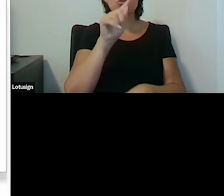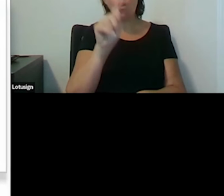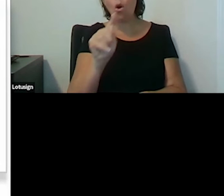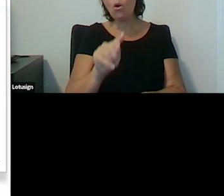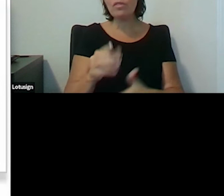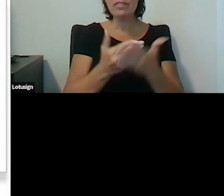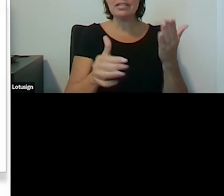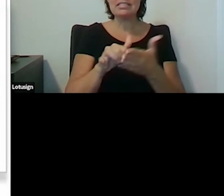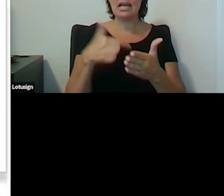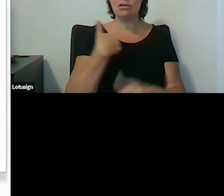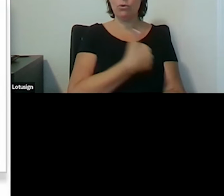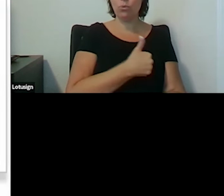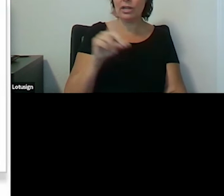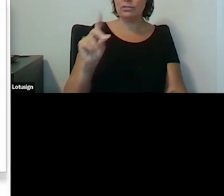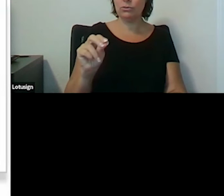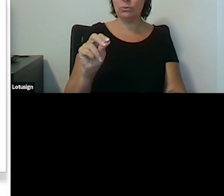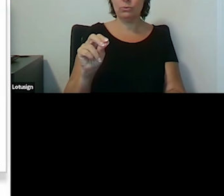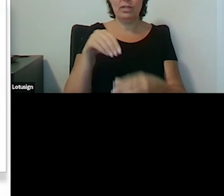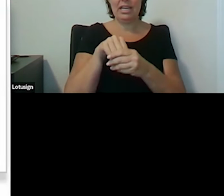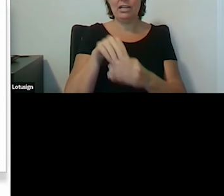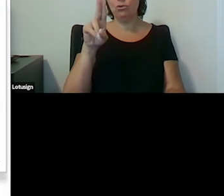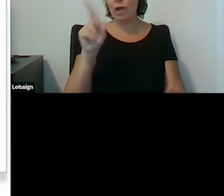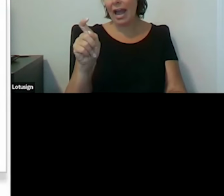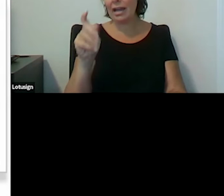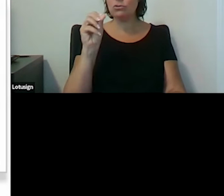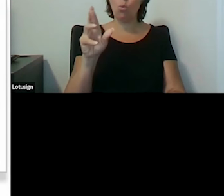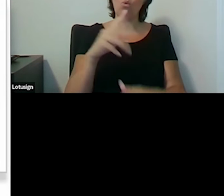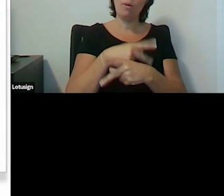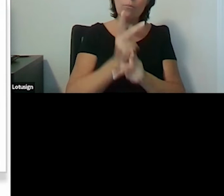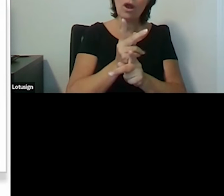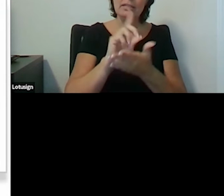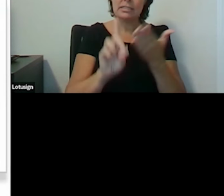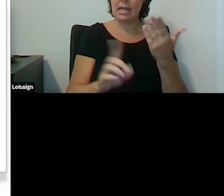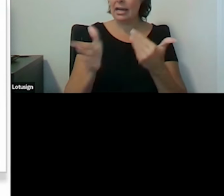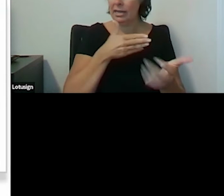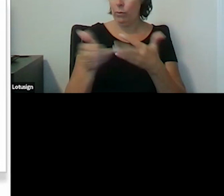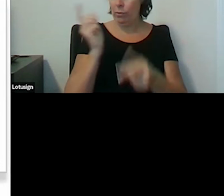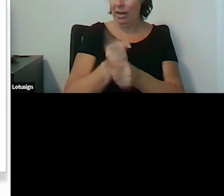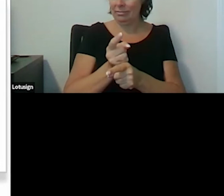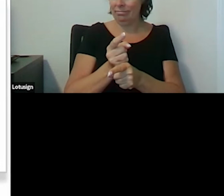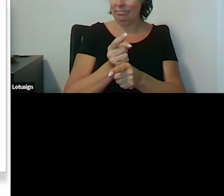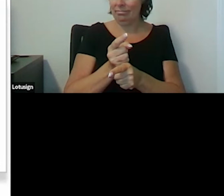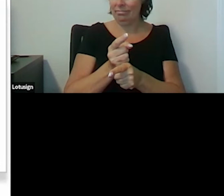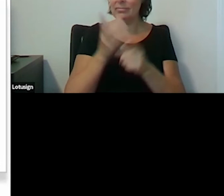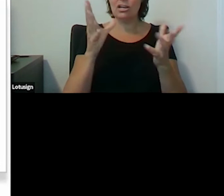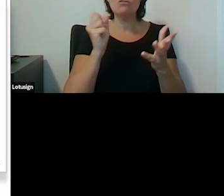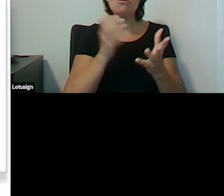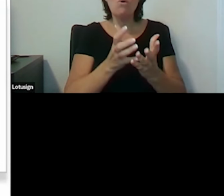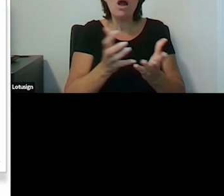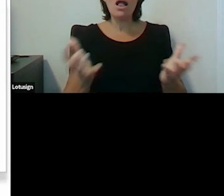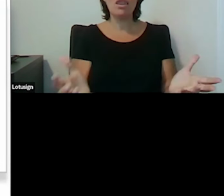um as in ux or product design anyway right so a lot of I'm just going to go over a few examples